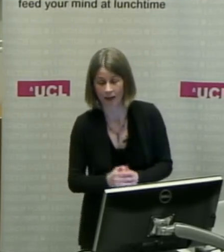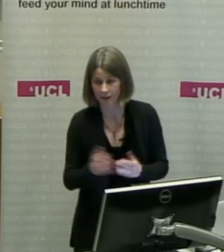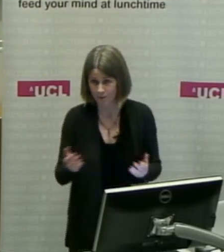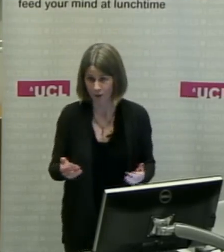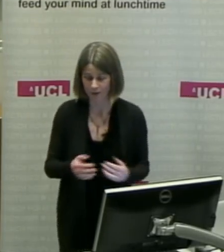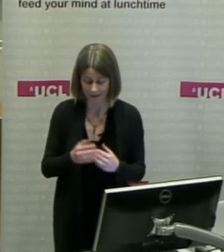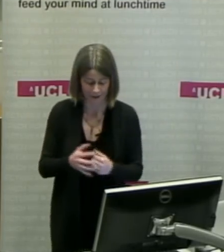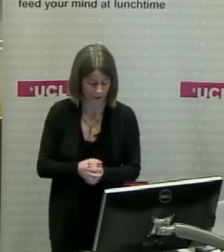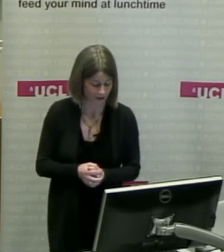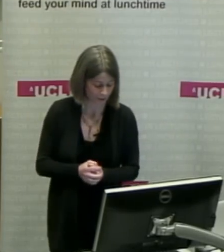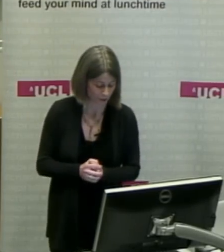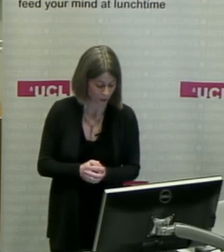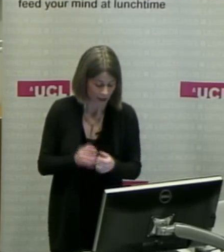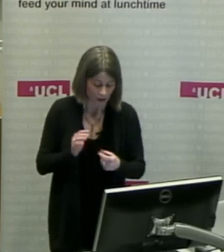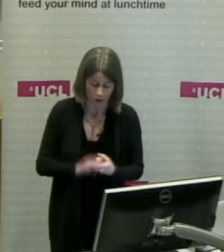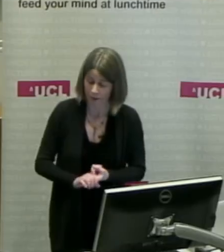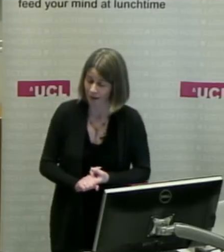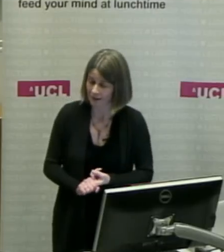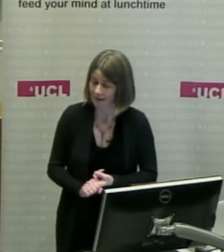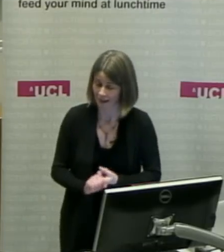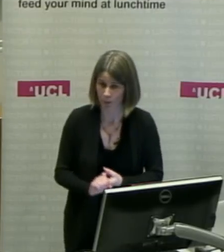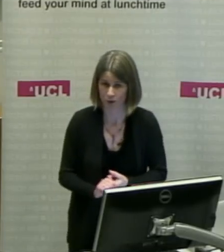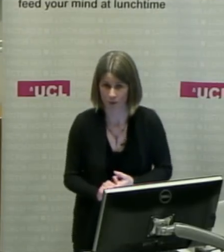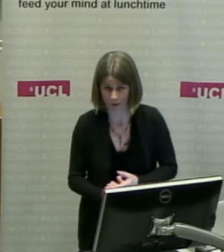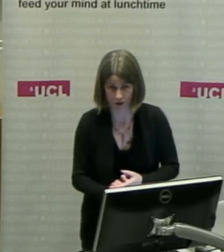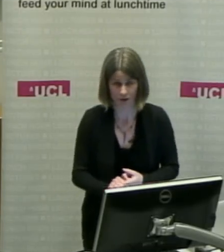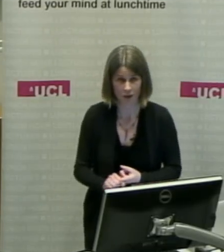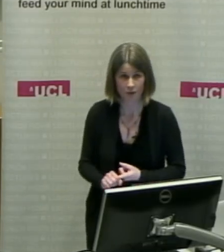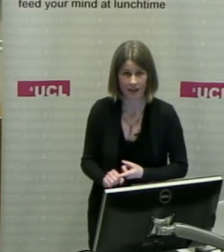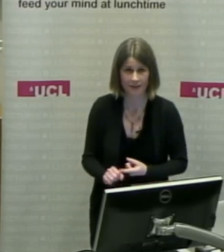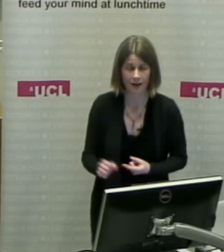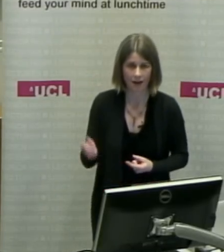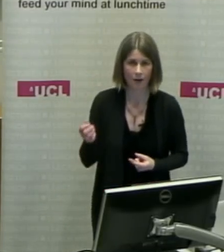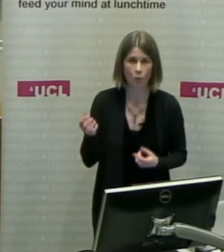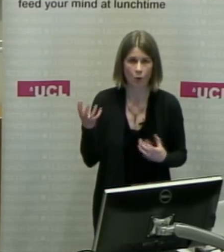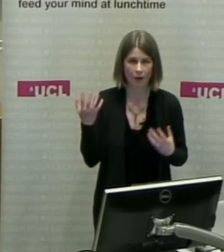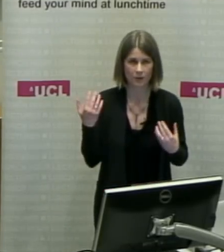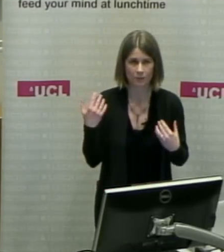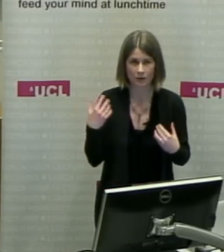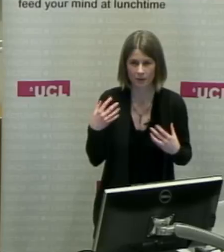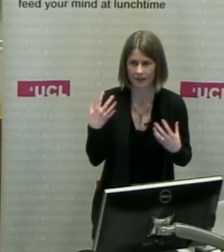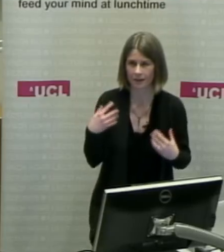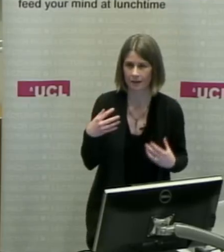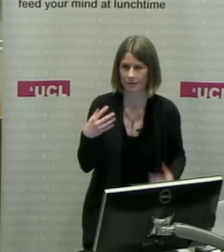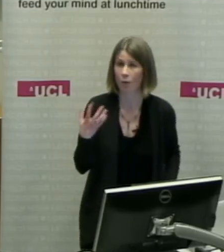How it's viewed, I'm not sure. Cochlear implants is an important question. You said "What happens when somebody has an operation